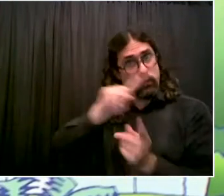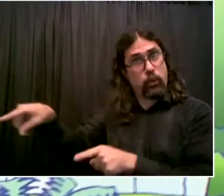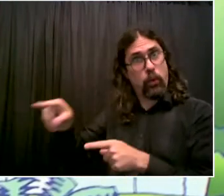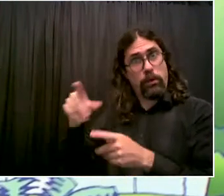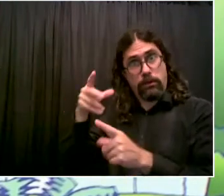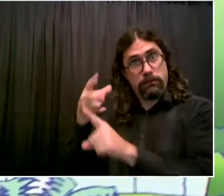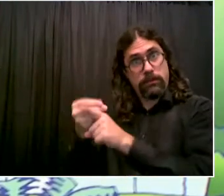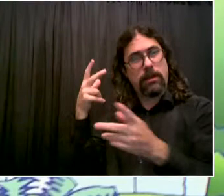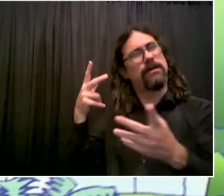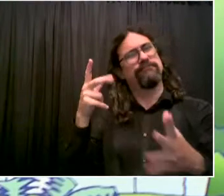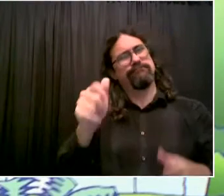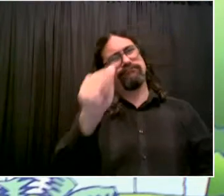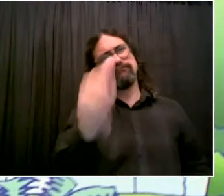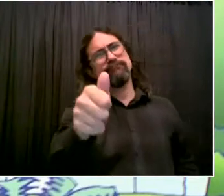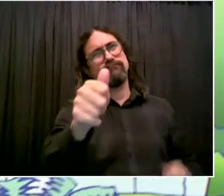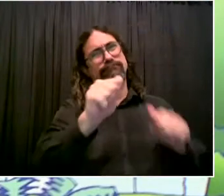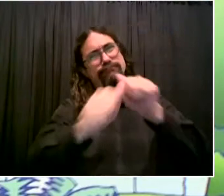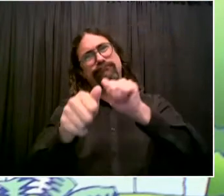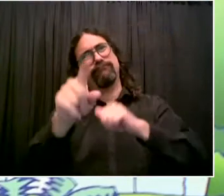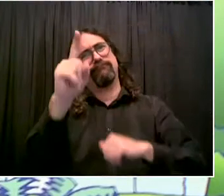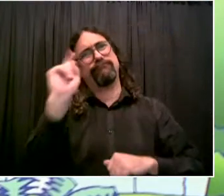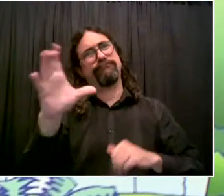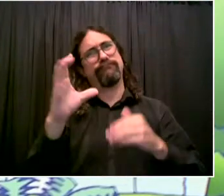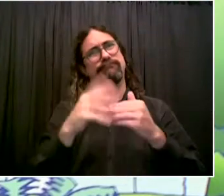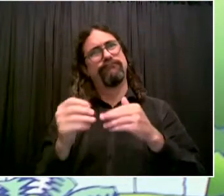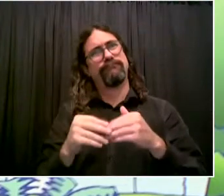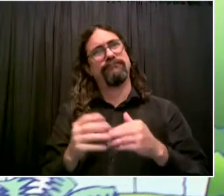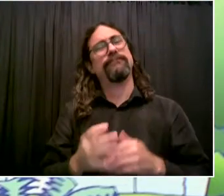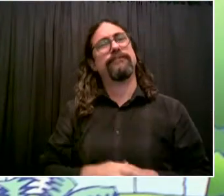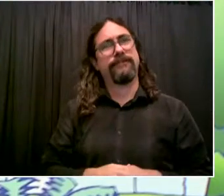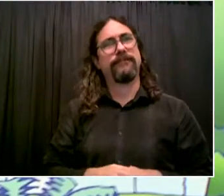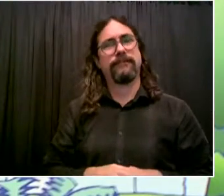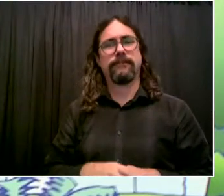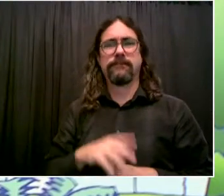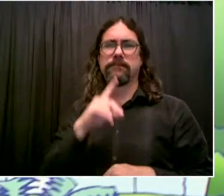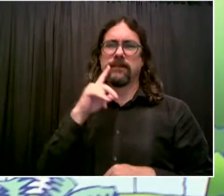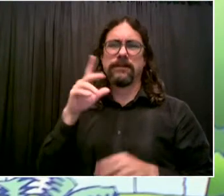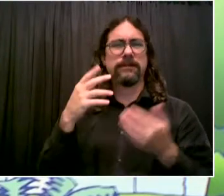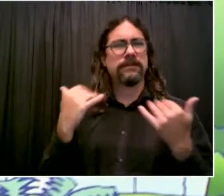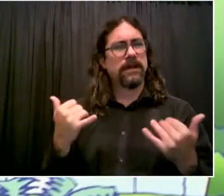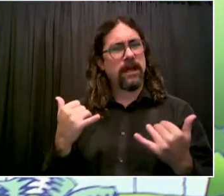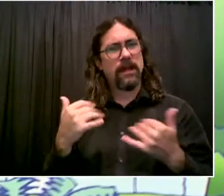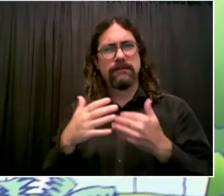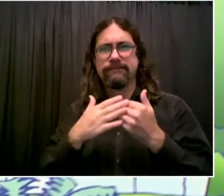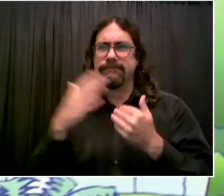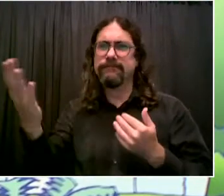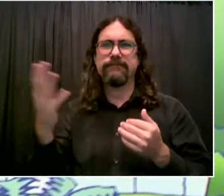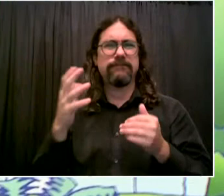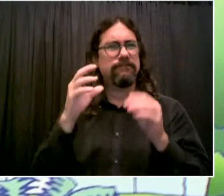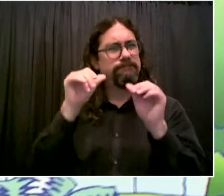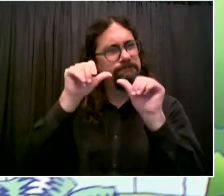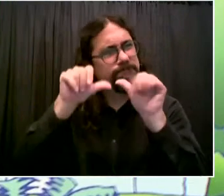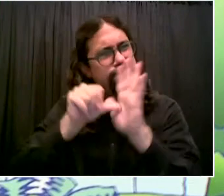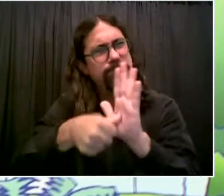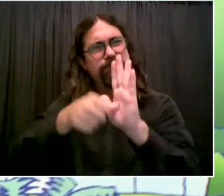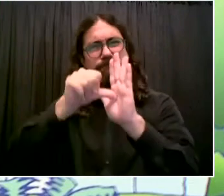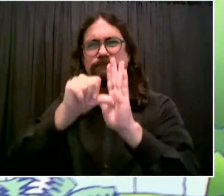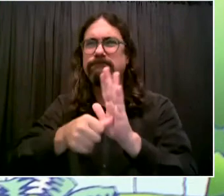REA ON HET PATH